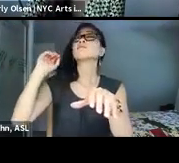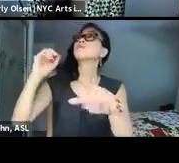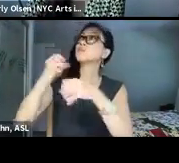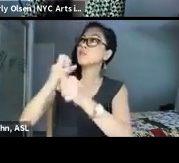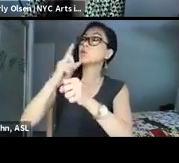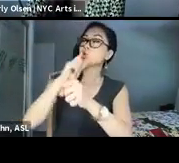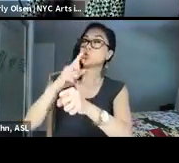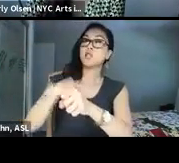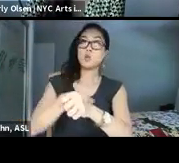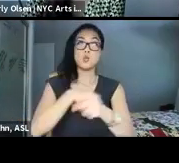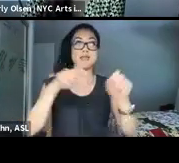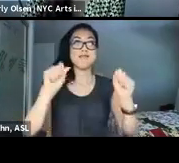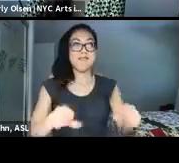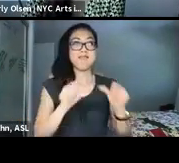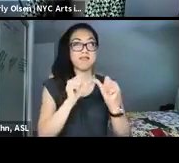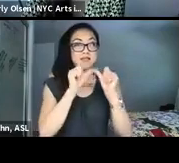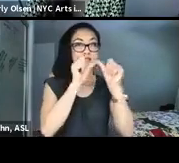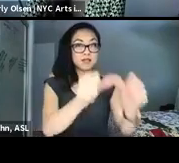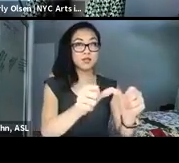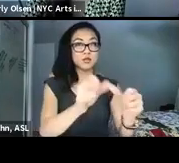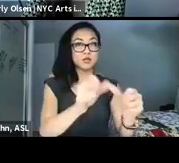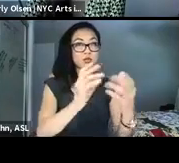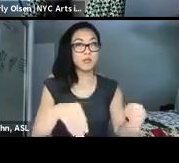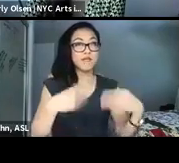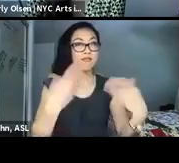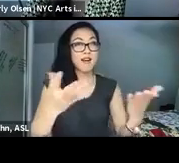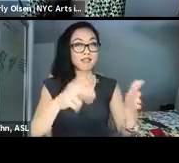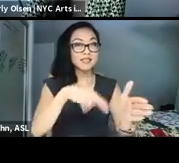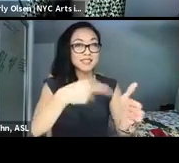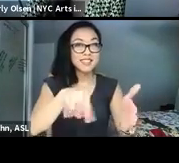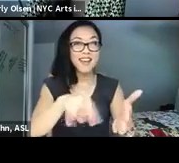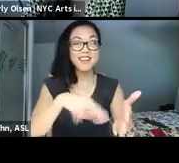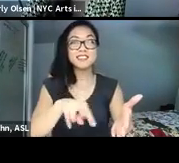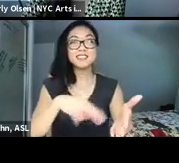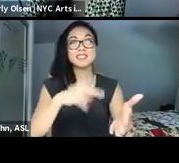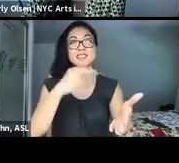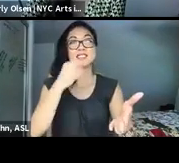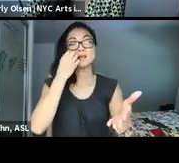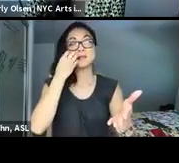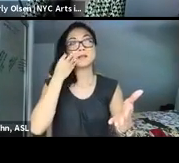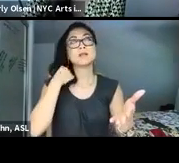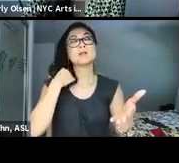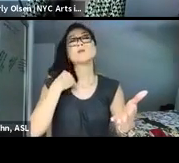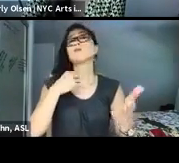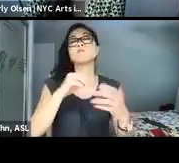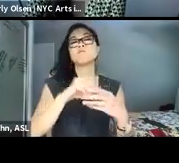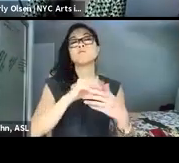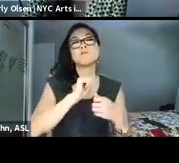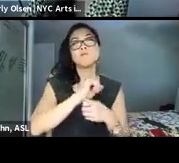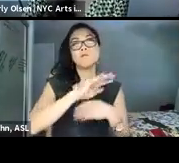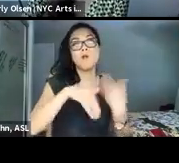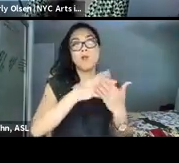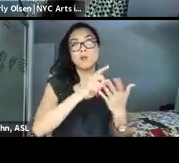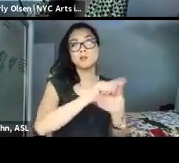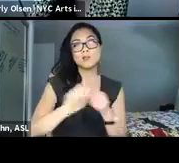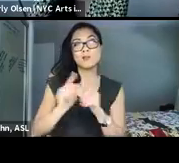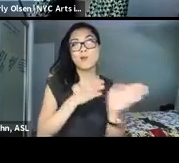more and with the cuts that you were mentioning earlier, it is a scary moment that we are